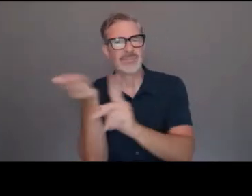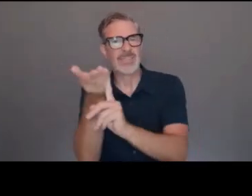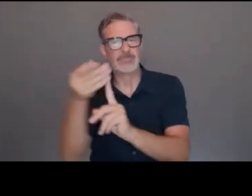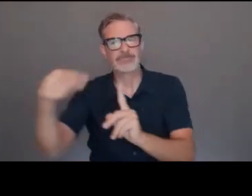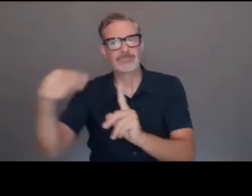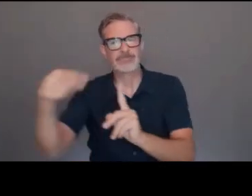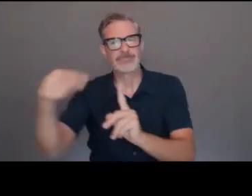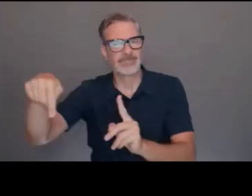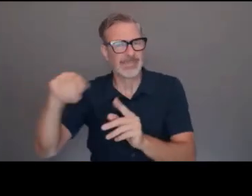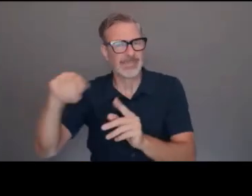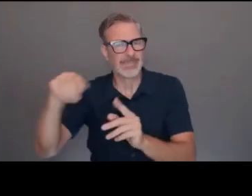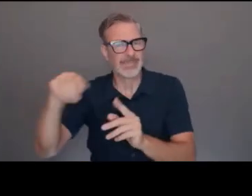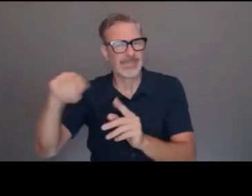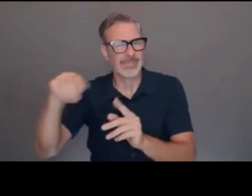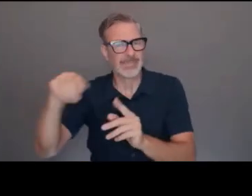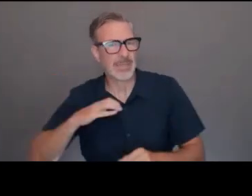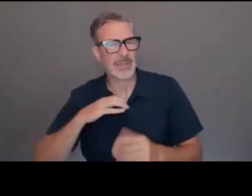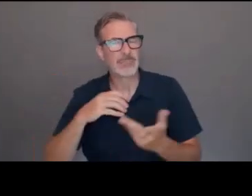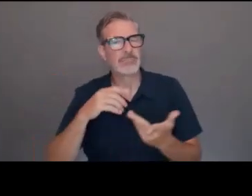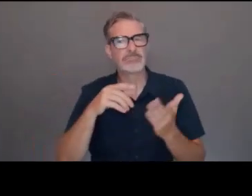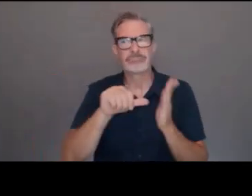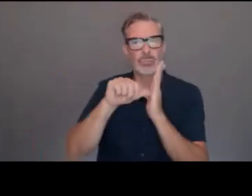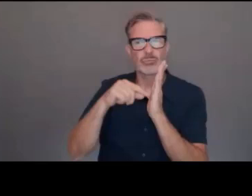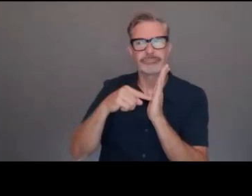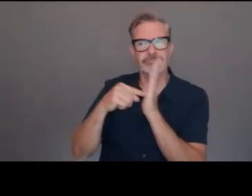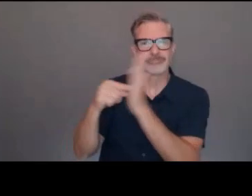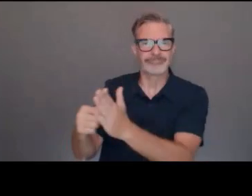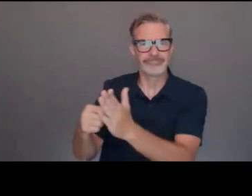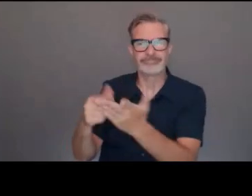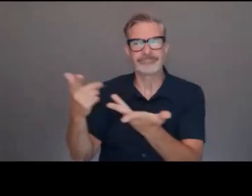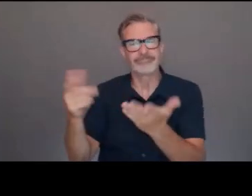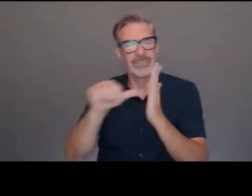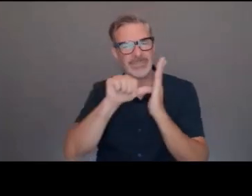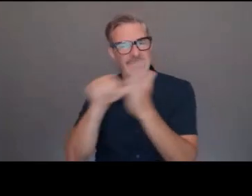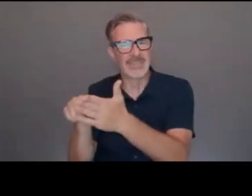doing as an artist, as a group, or as an arts organization.